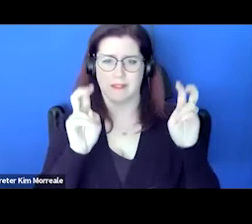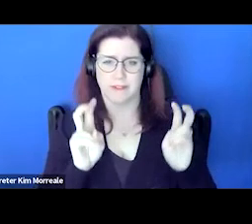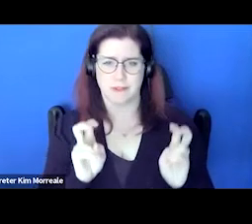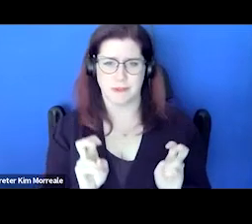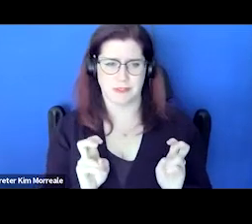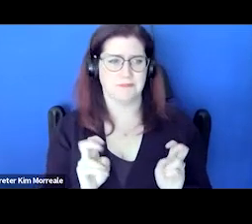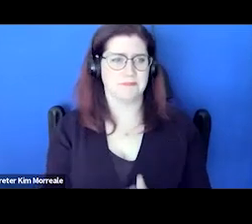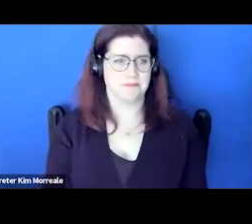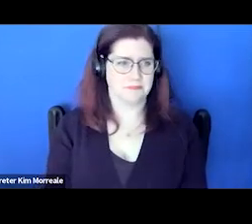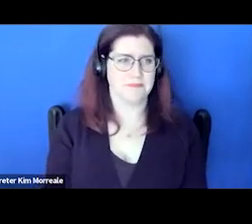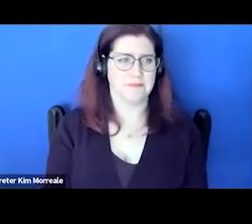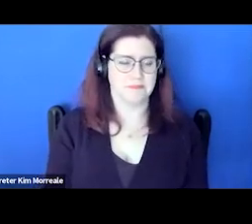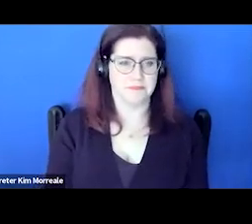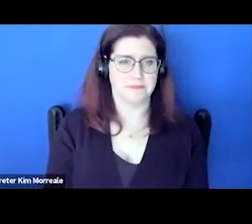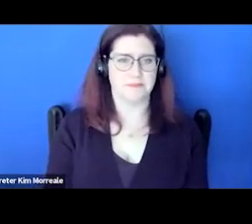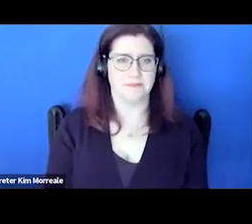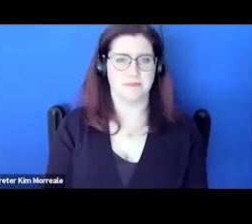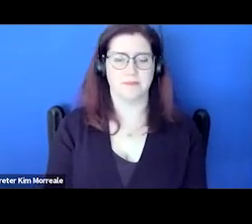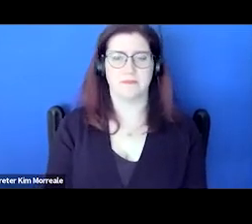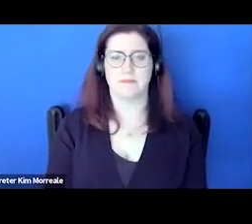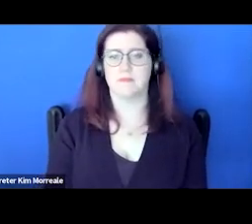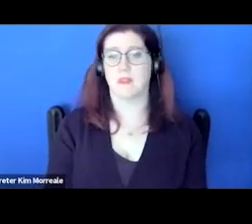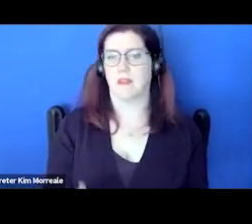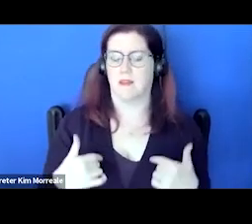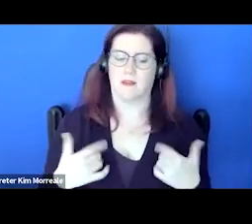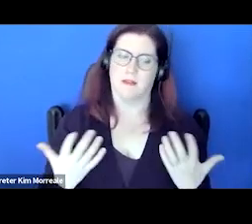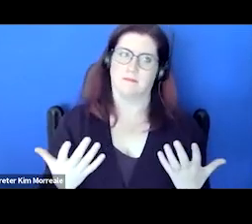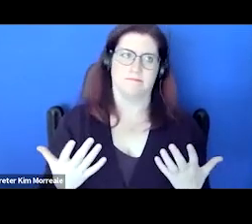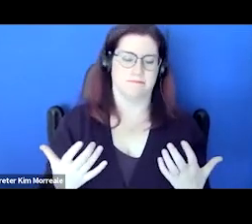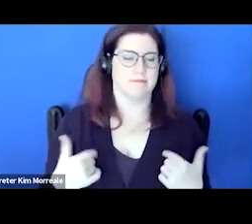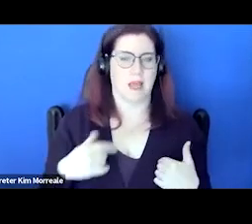So it's really, and I was so glad to see